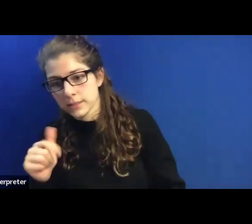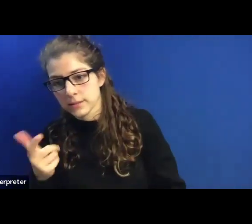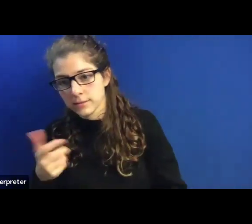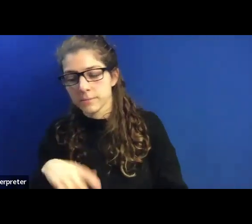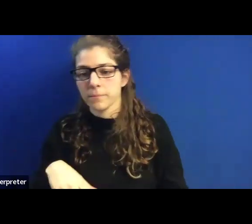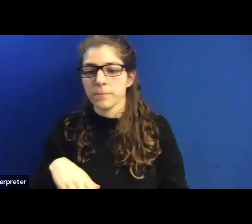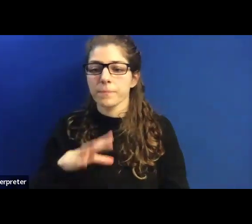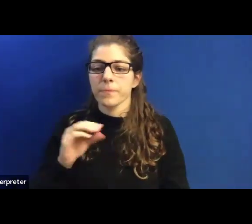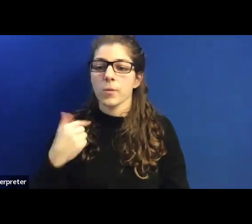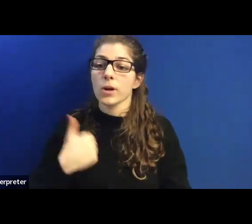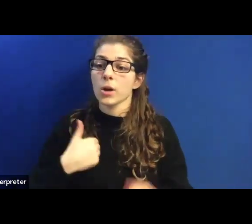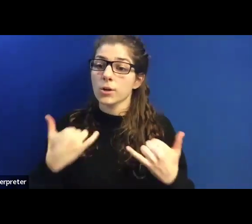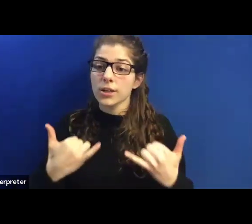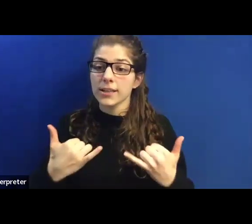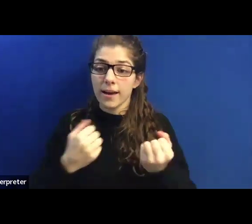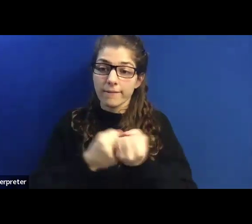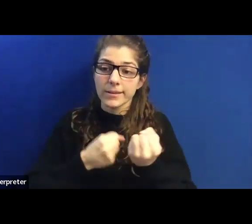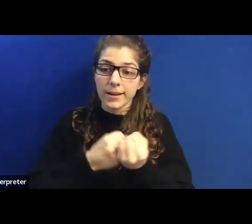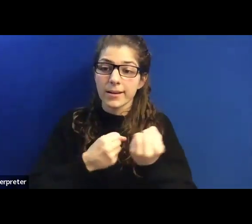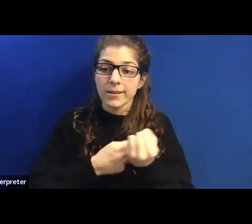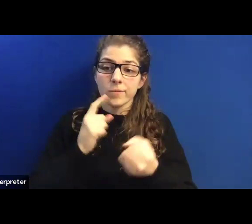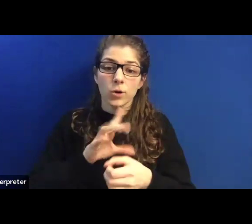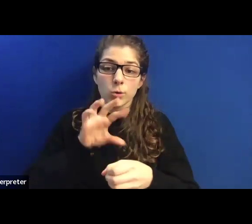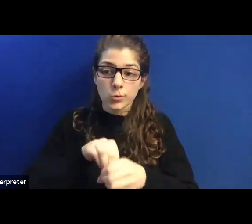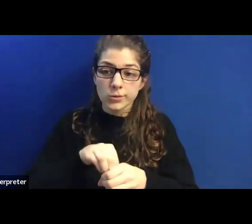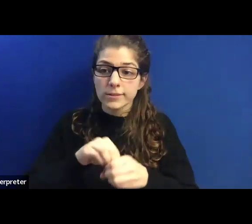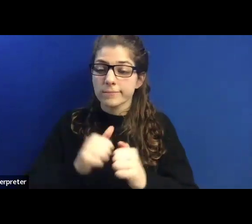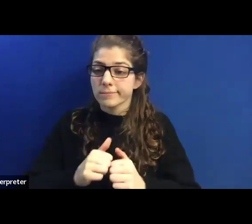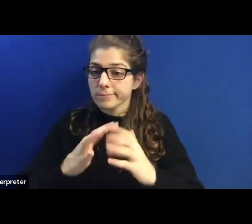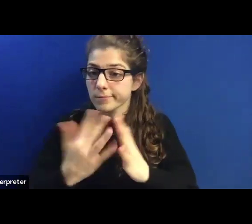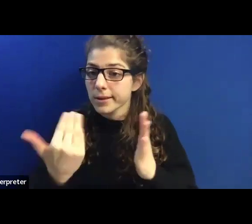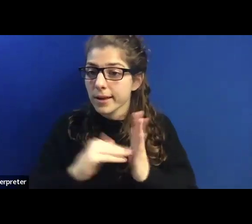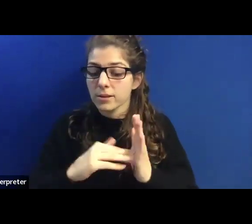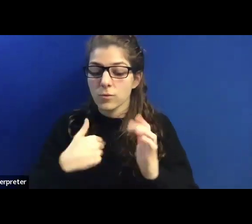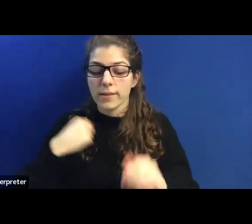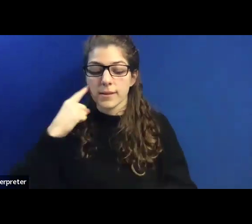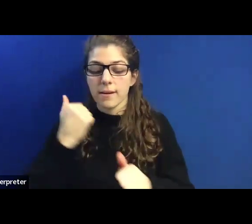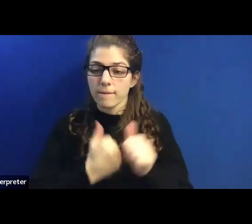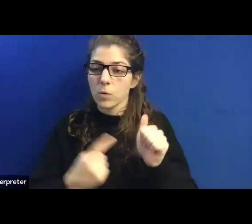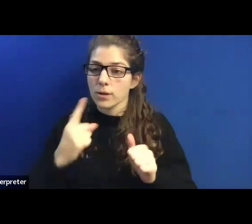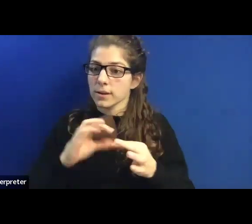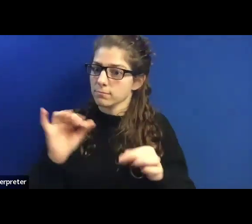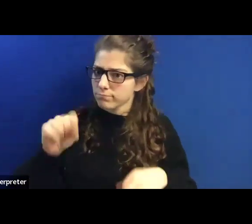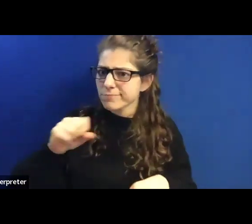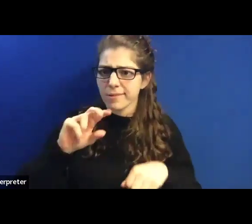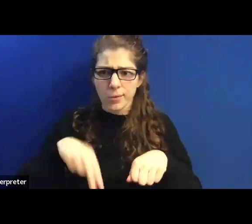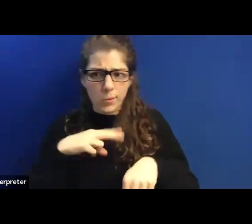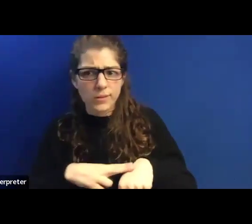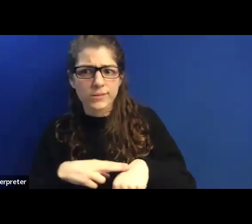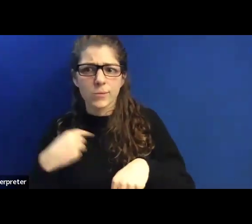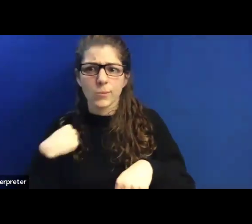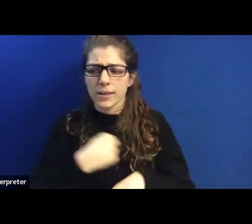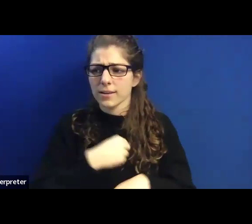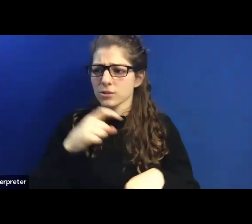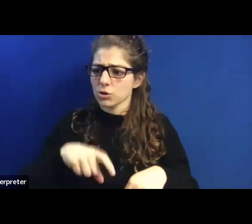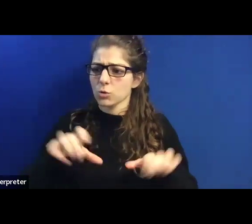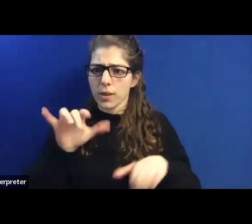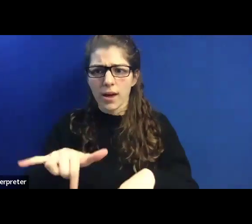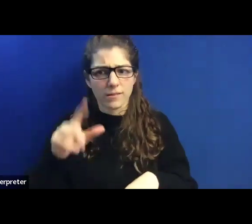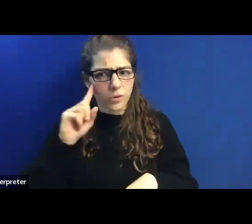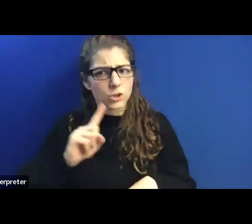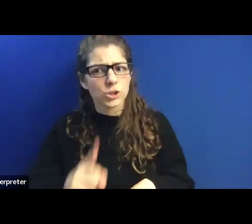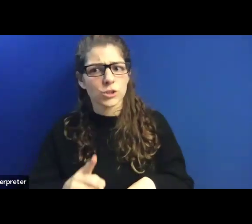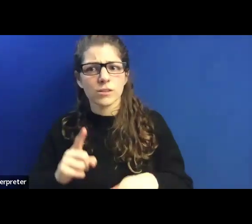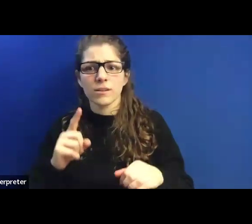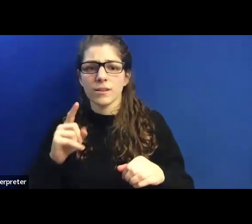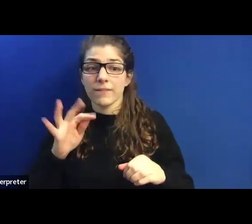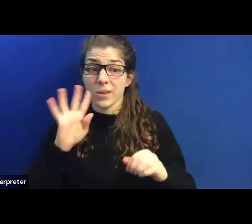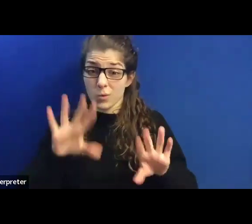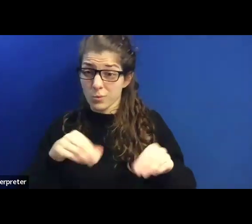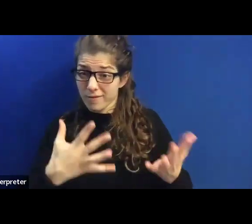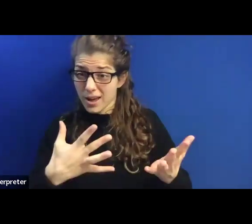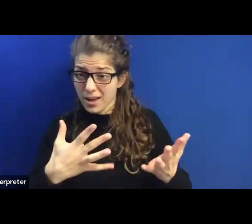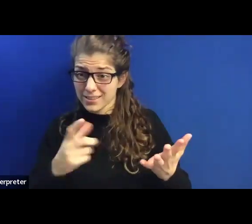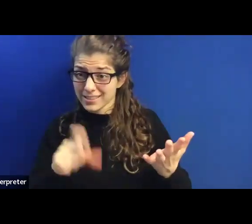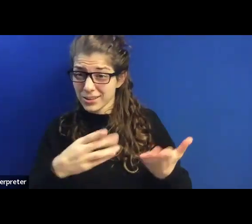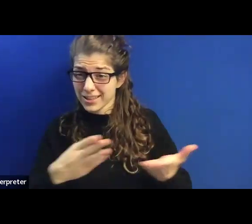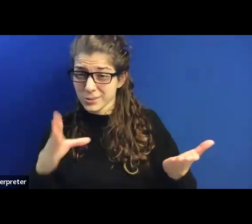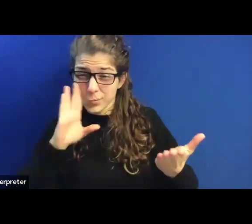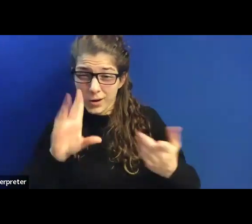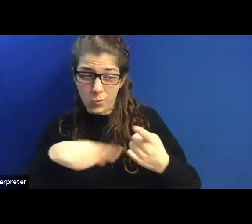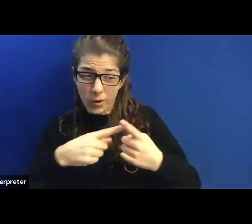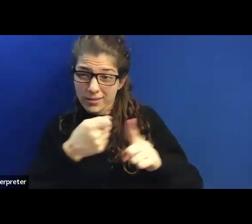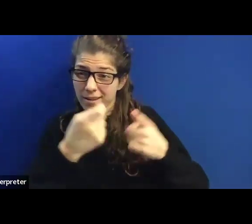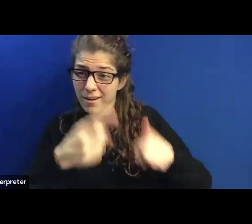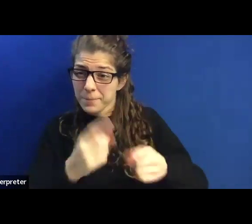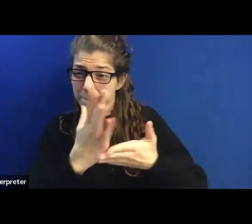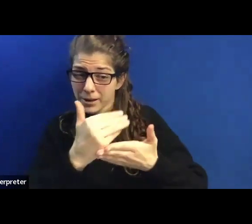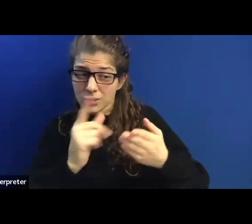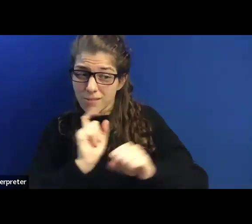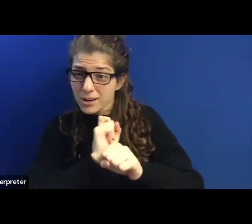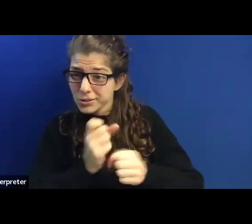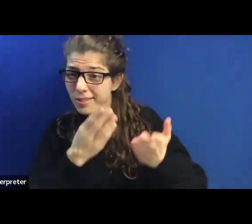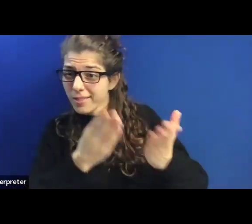And we are currently advocating for inclusive reconstruction. Something that everyone says, yes, of course, we should do that. No? Whether they will provide the necessary budget to make it a reality remains to be seen.